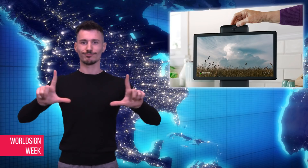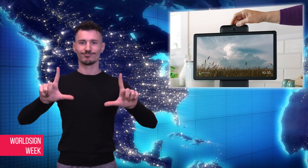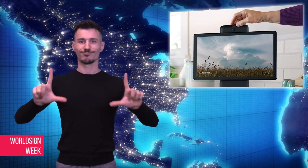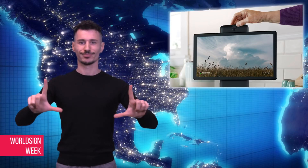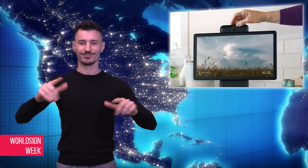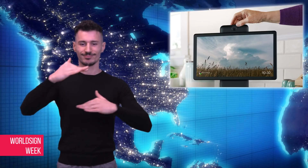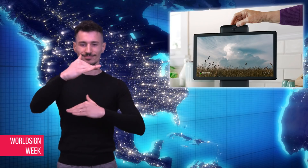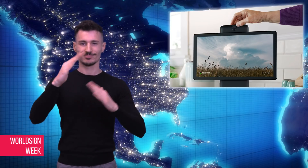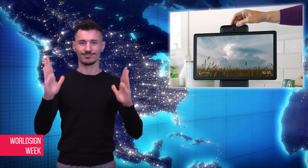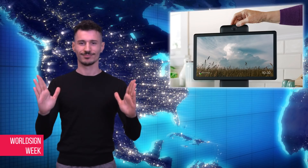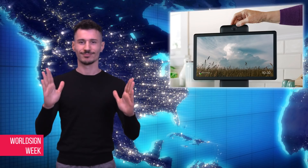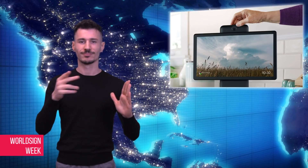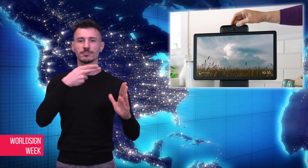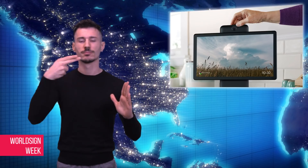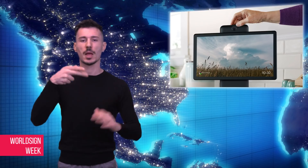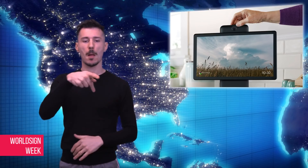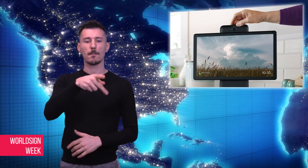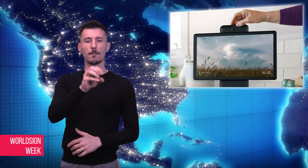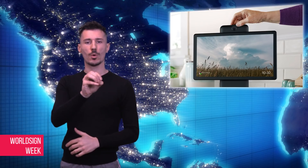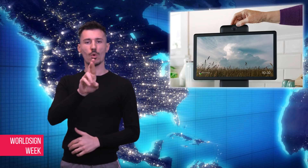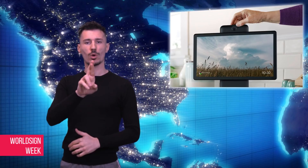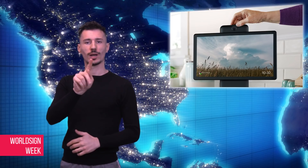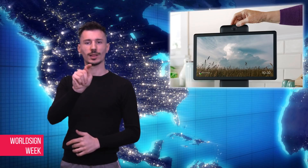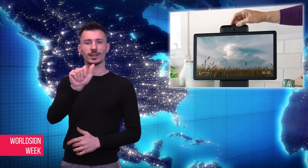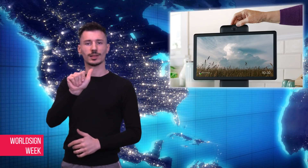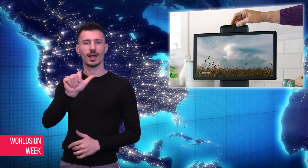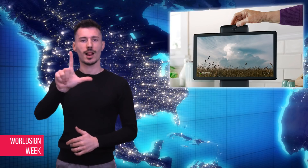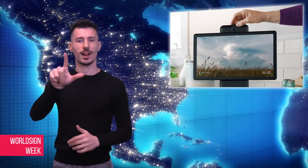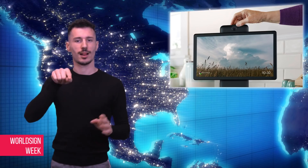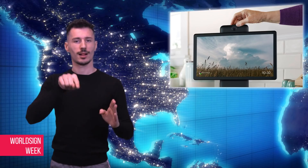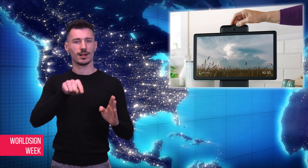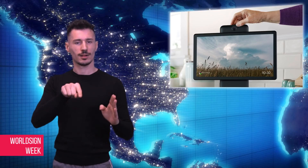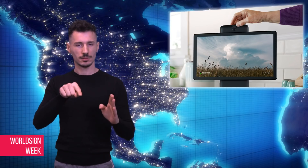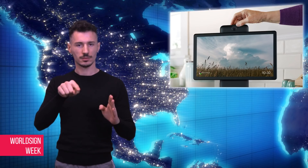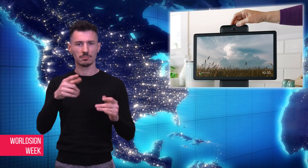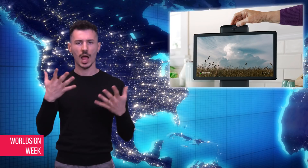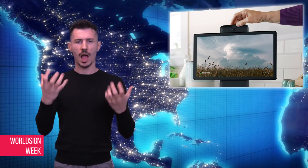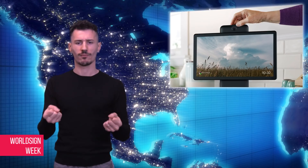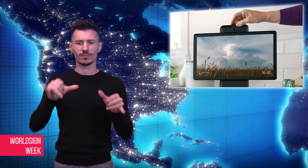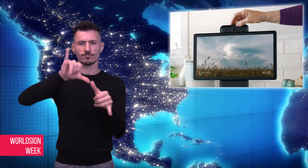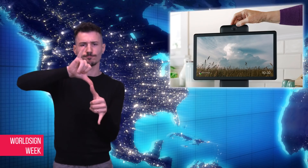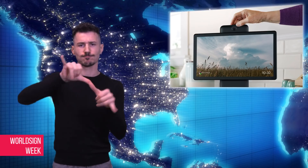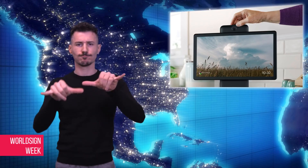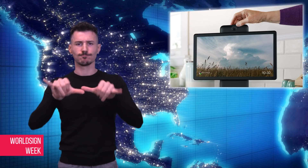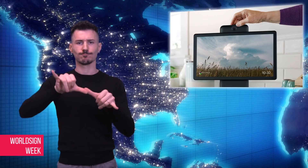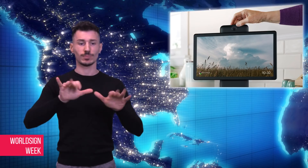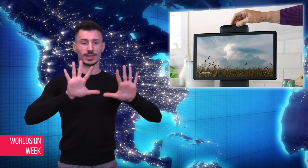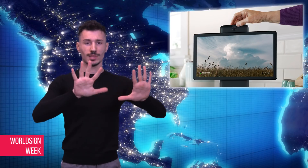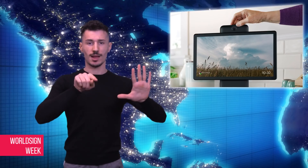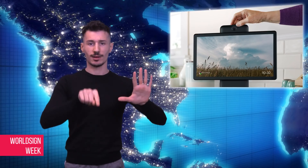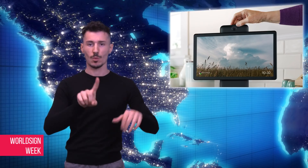This smart display, available in choice of two sizes 10.1 inches